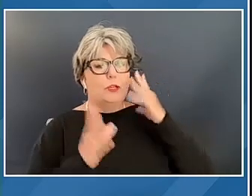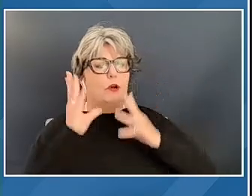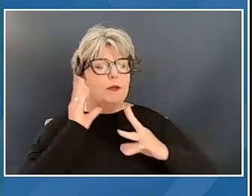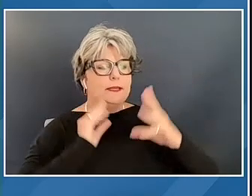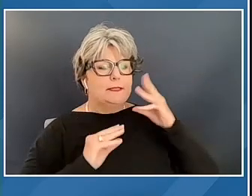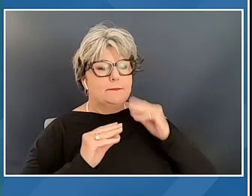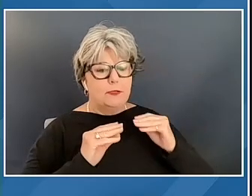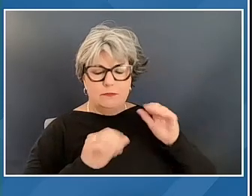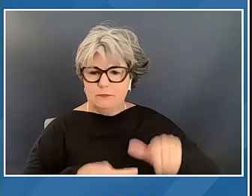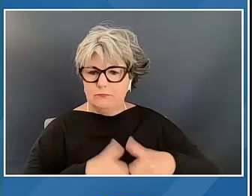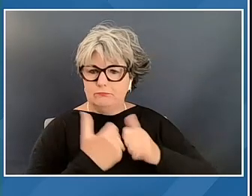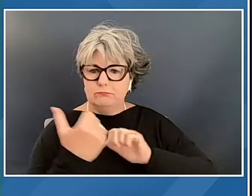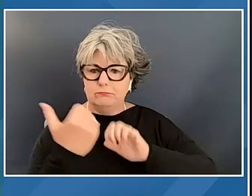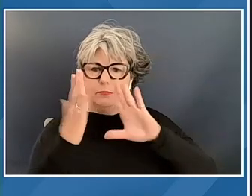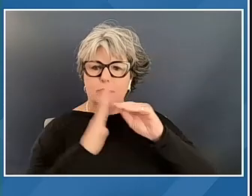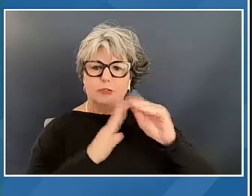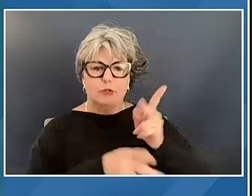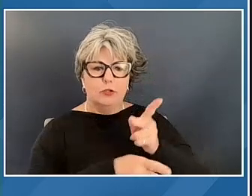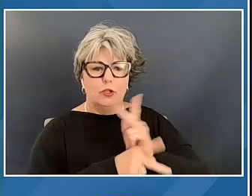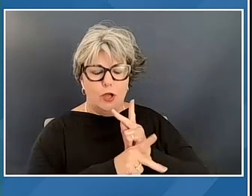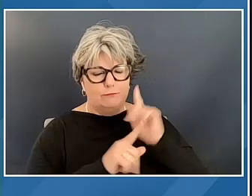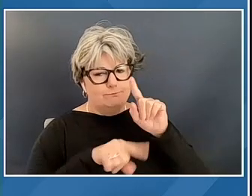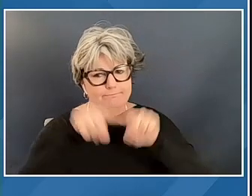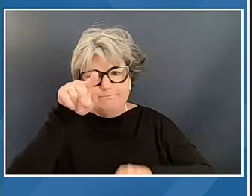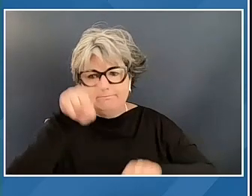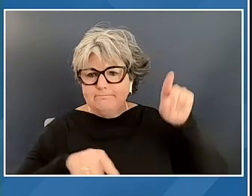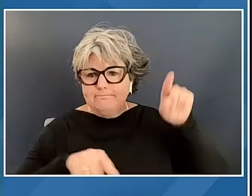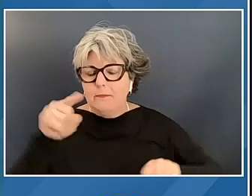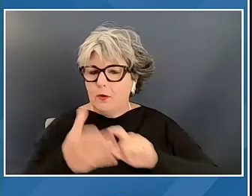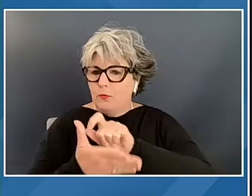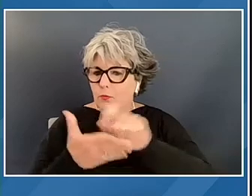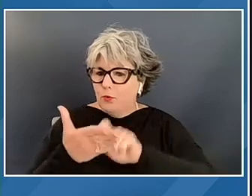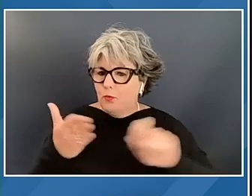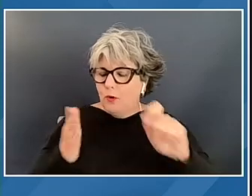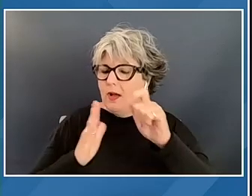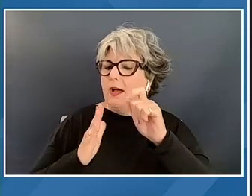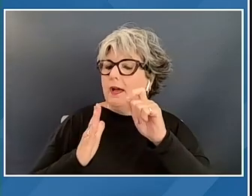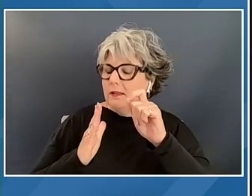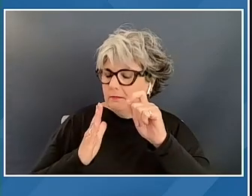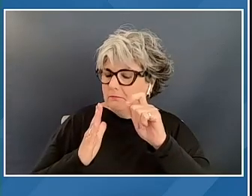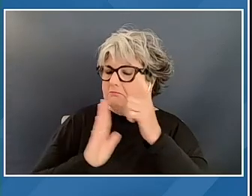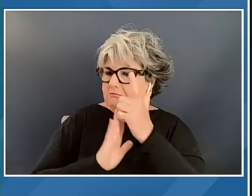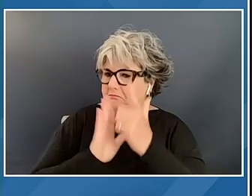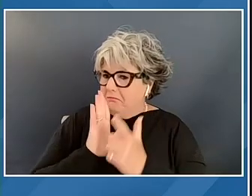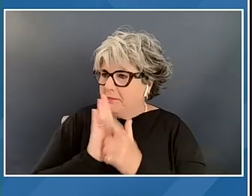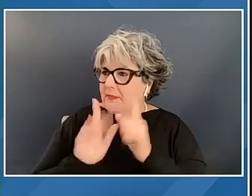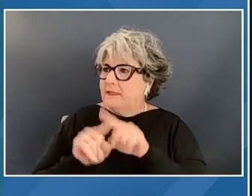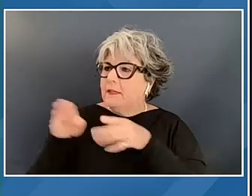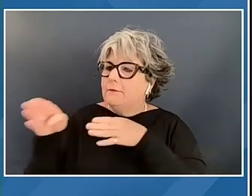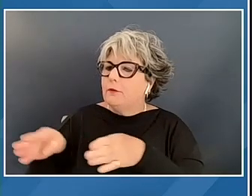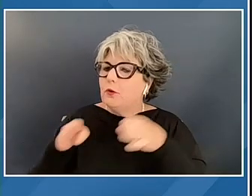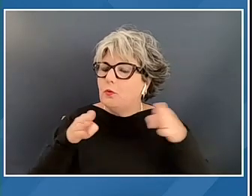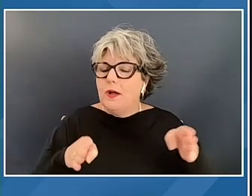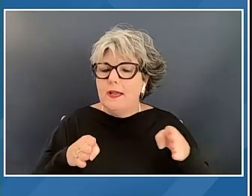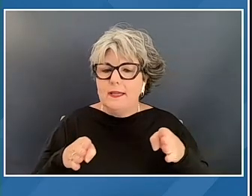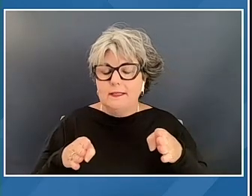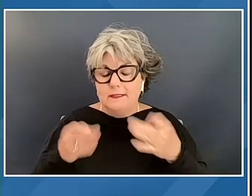student loan programs are varied. As we craft regulations, we think it is valuable to acknowledge the different ways issues arise so we can consider and create